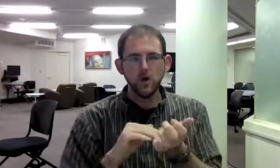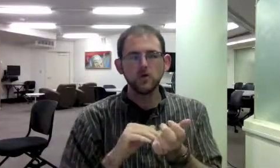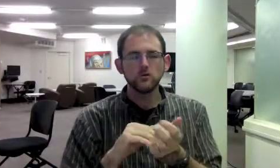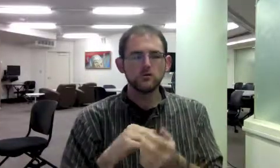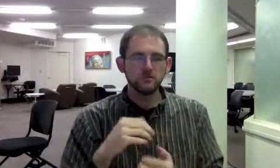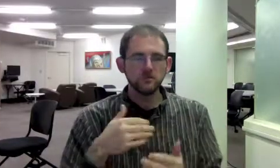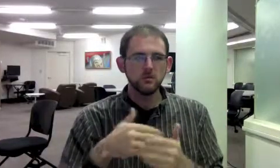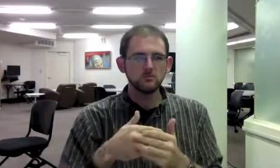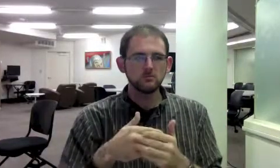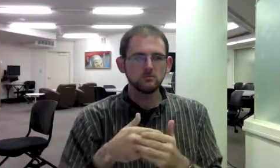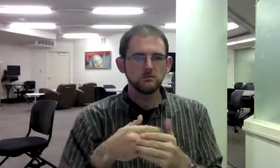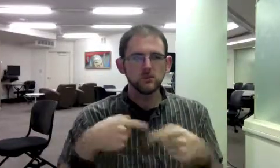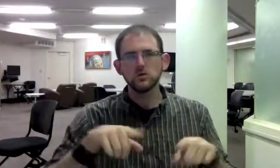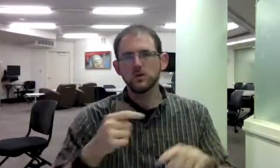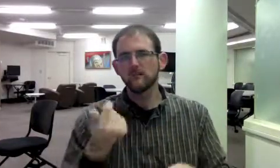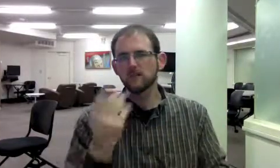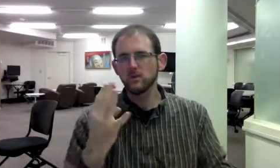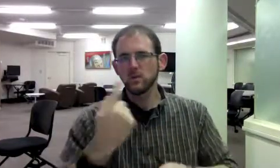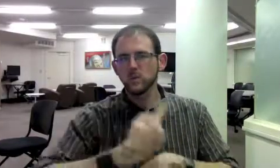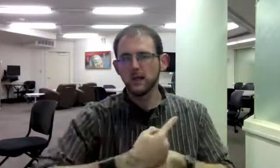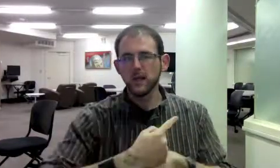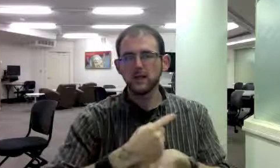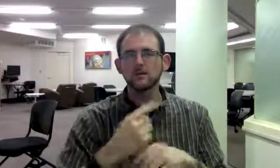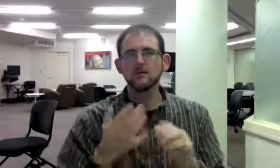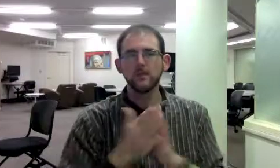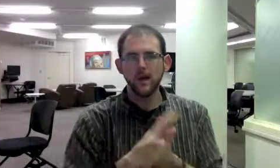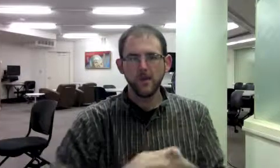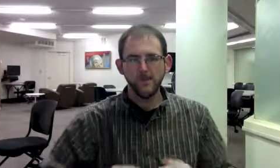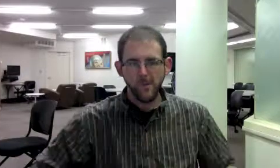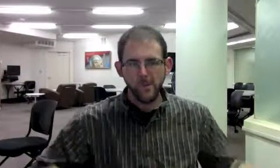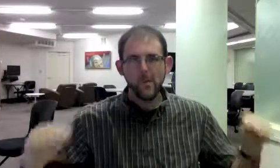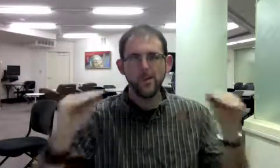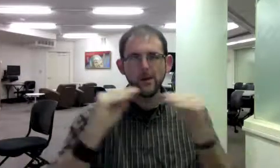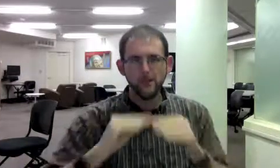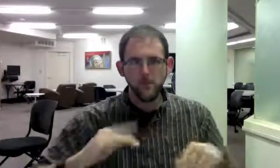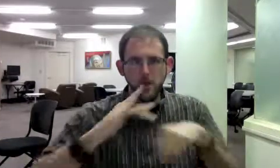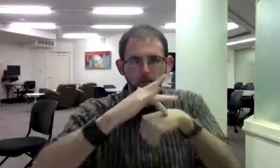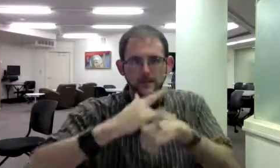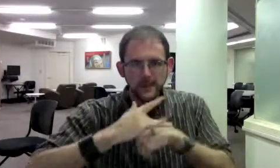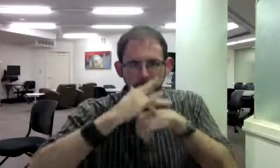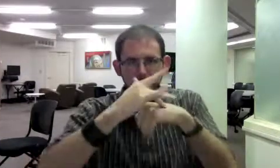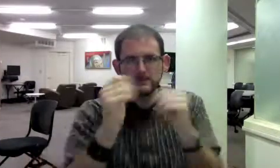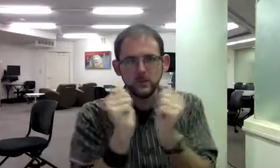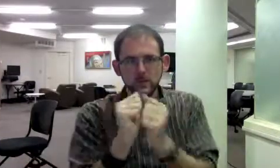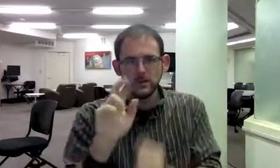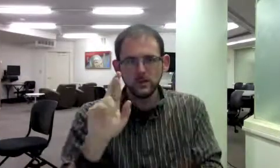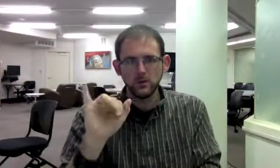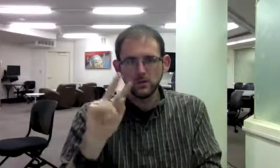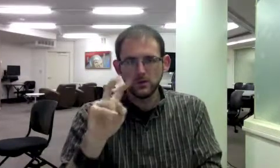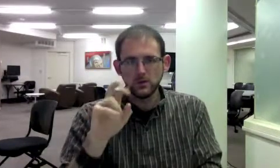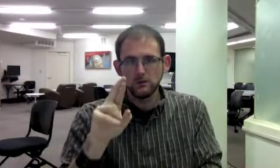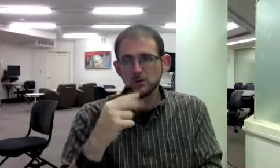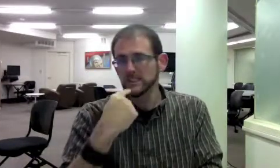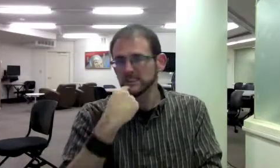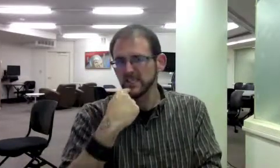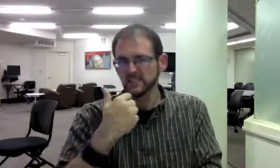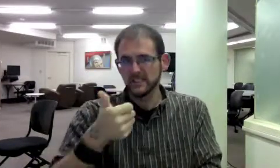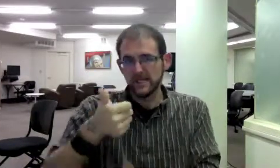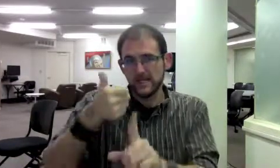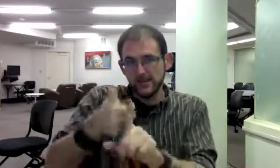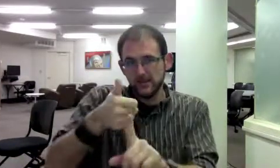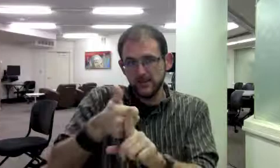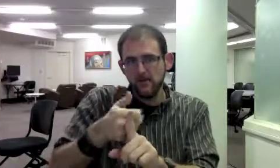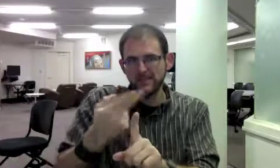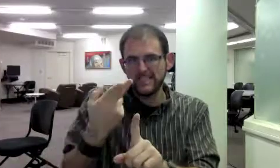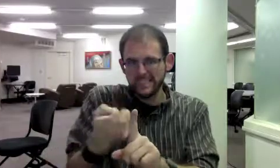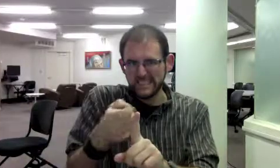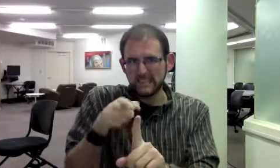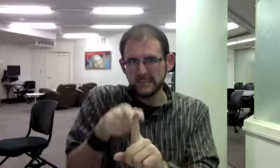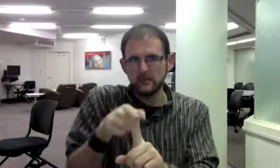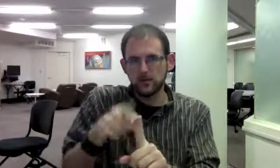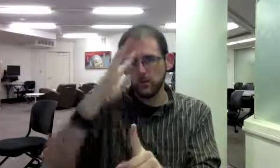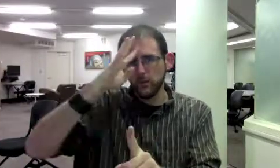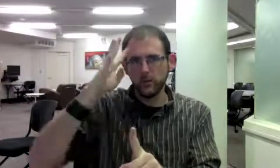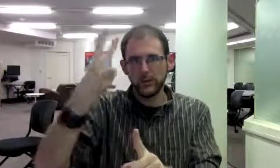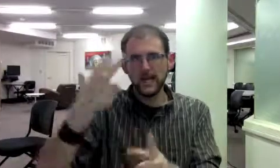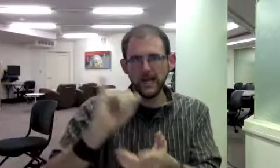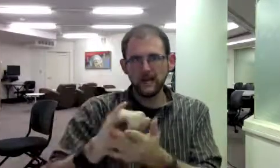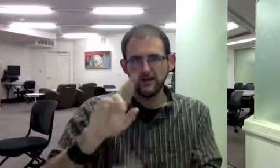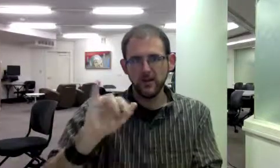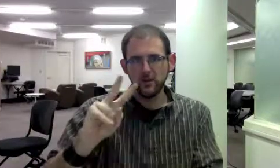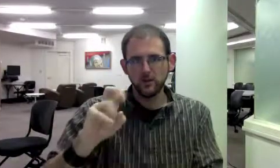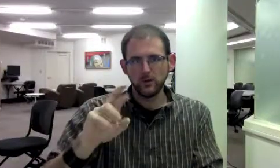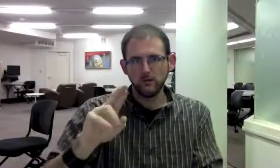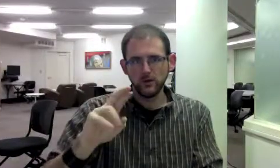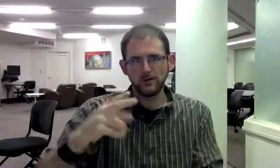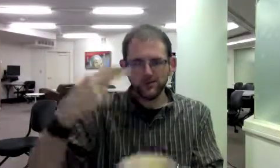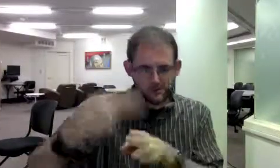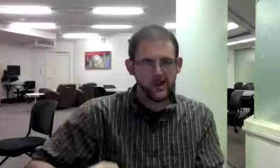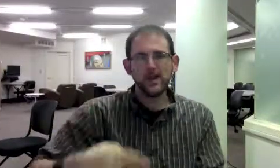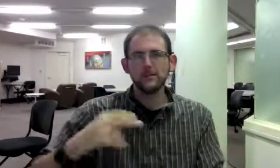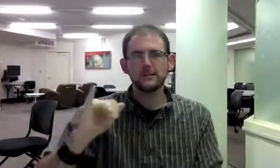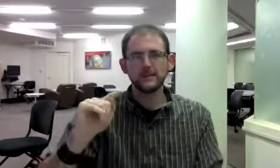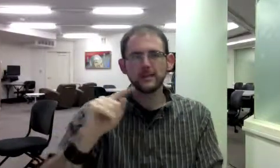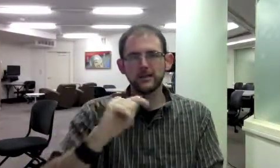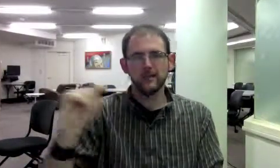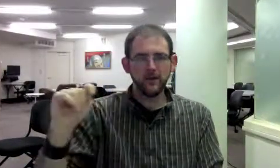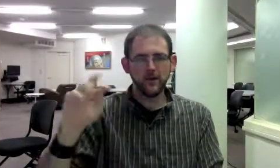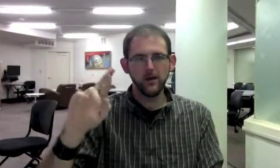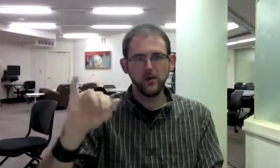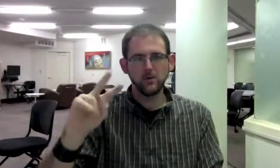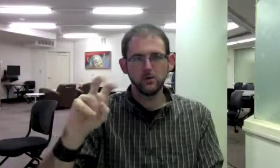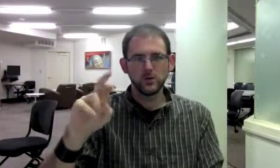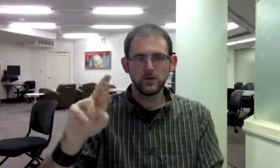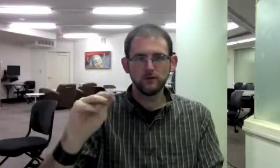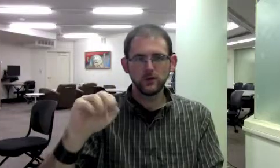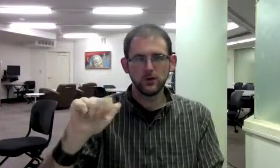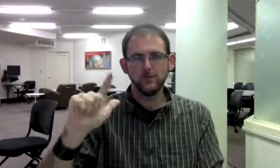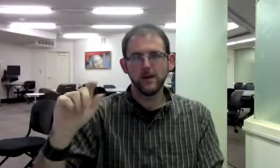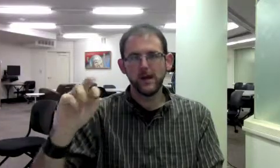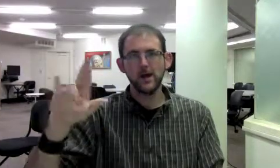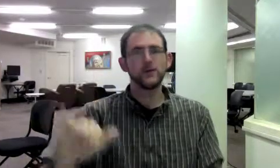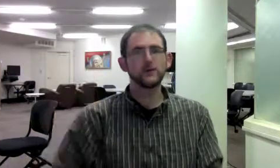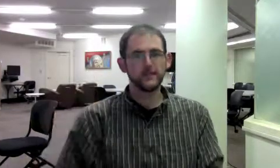Over a few days, the doctor becomes more and more obsessed, saying that he was the one who created the river, and that it is to be named the River Mallory.